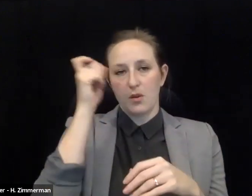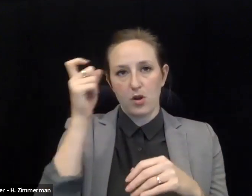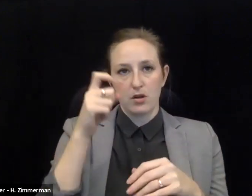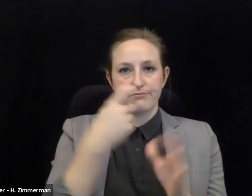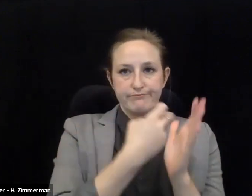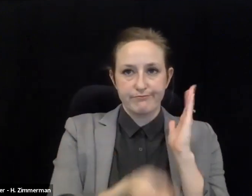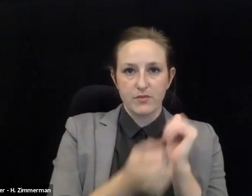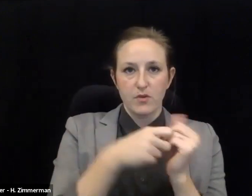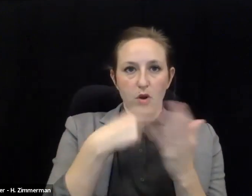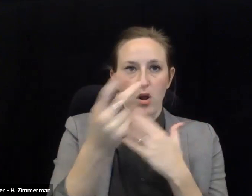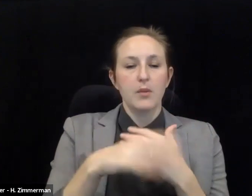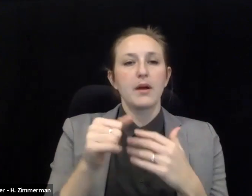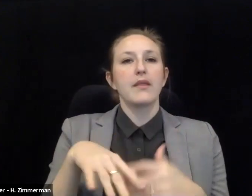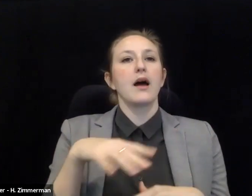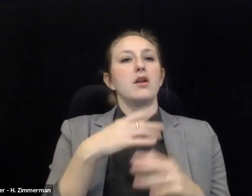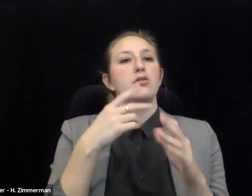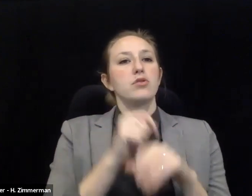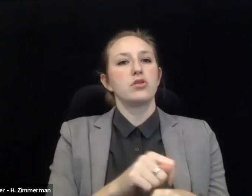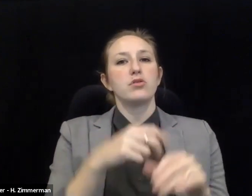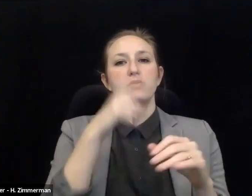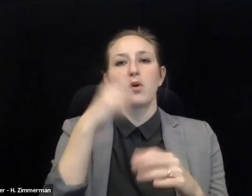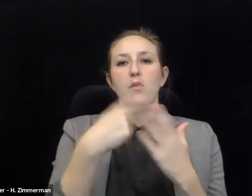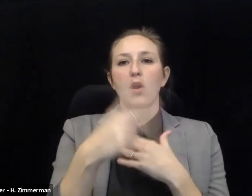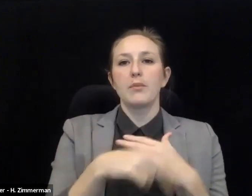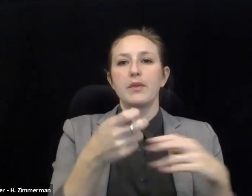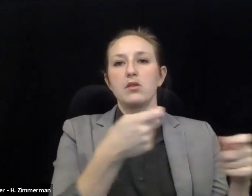that will transition online this past summer. And